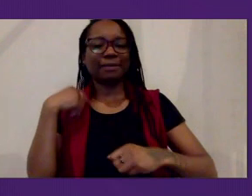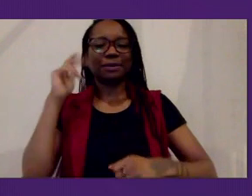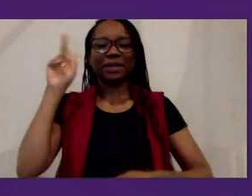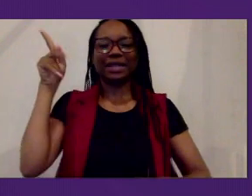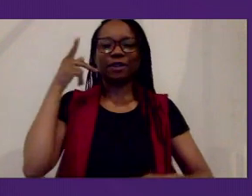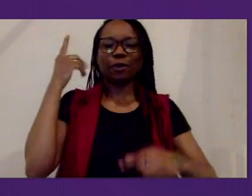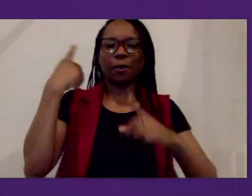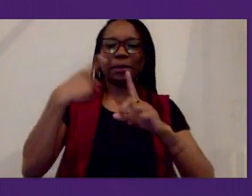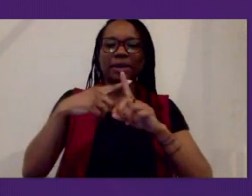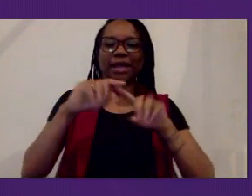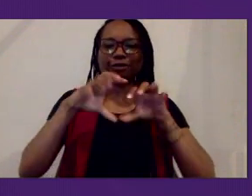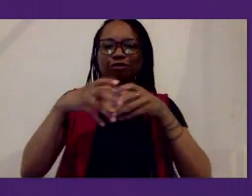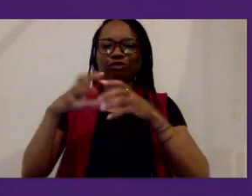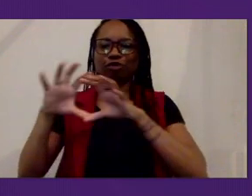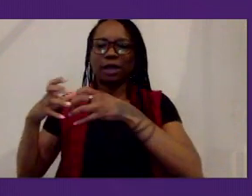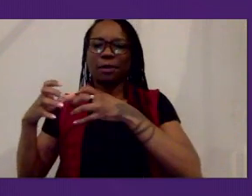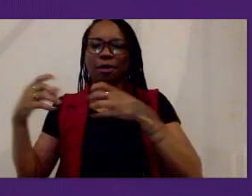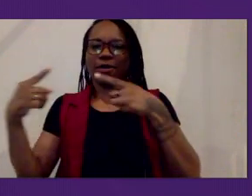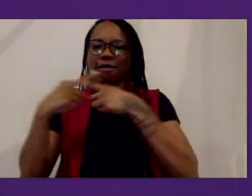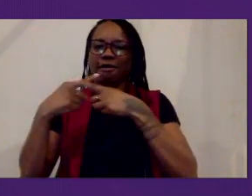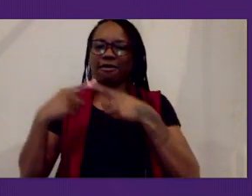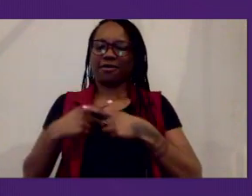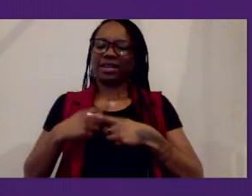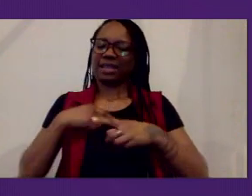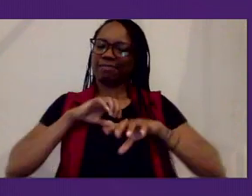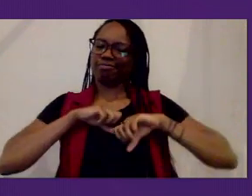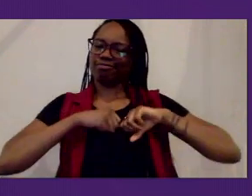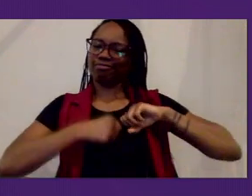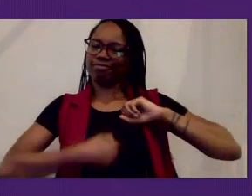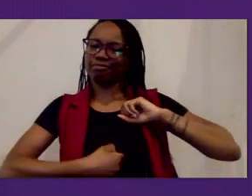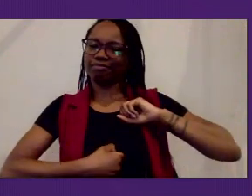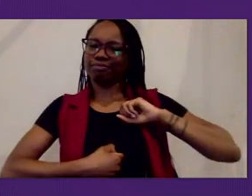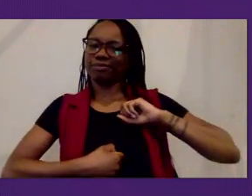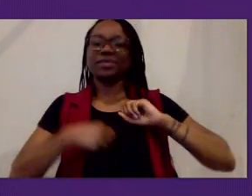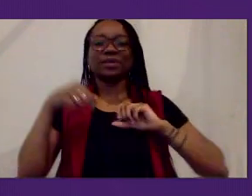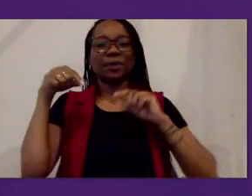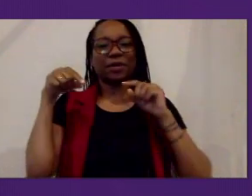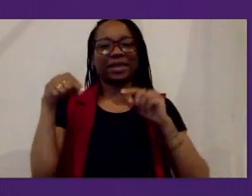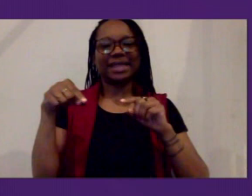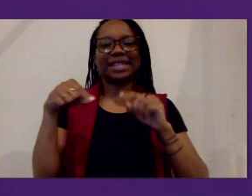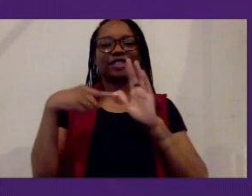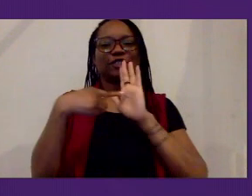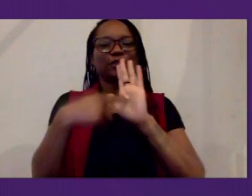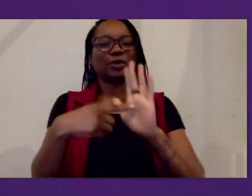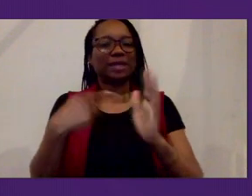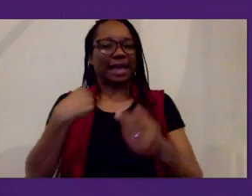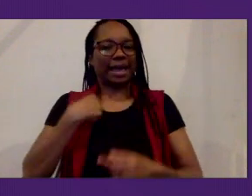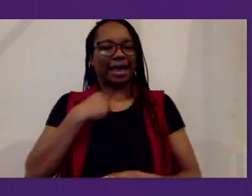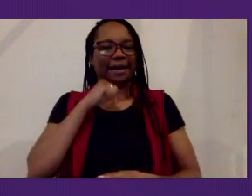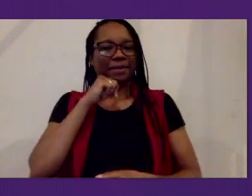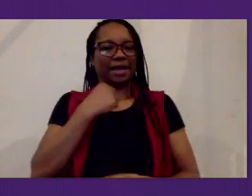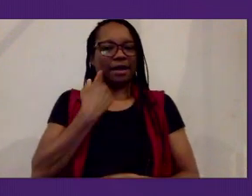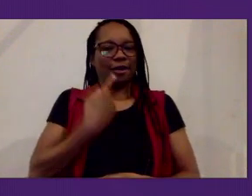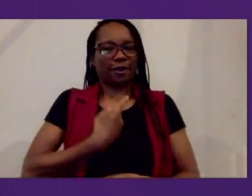This exhibition shows me I'm not alone. In reasons, I had to leave or in my feelings.